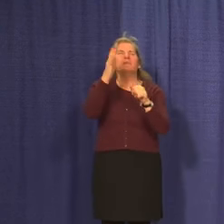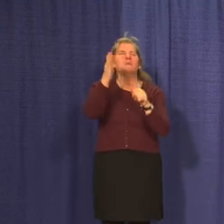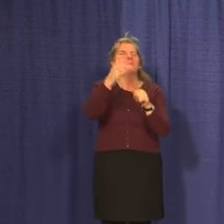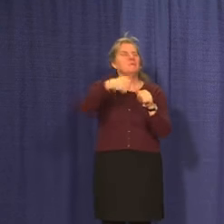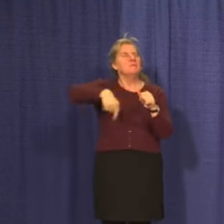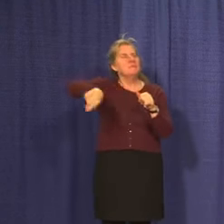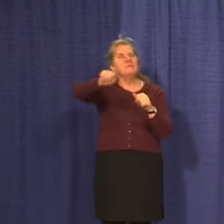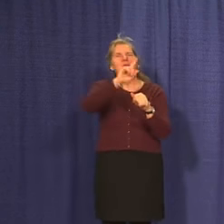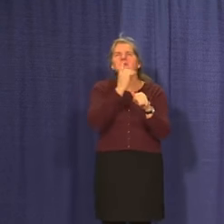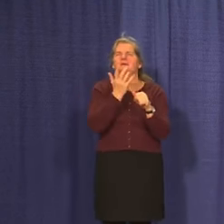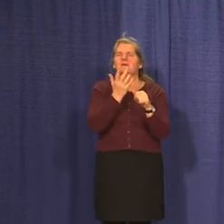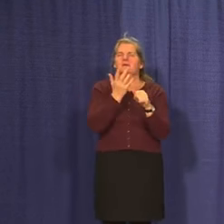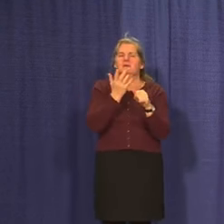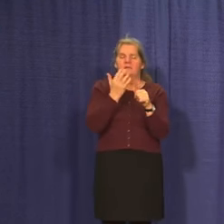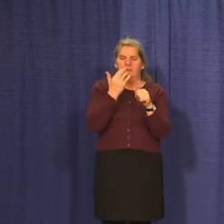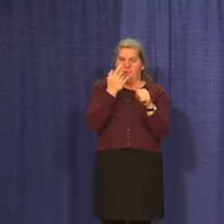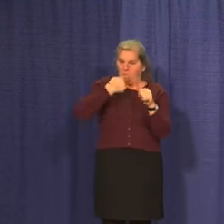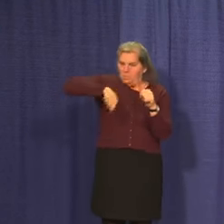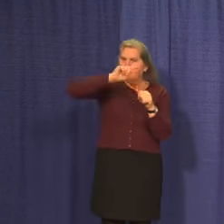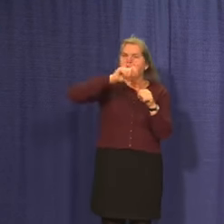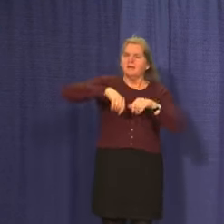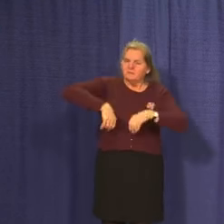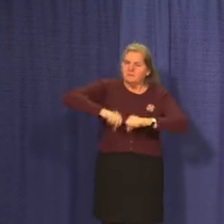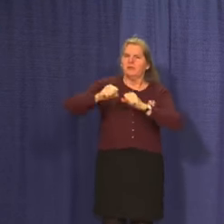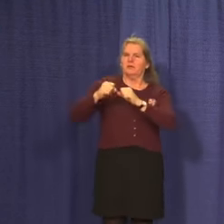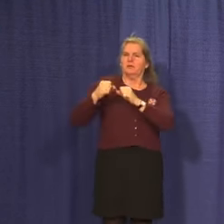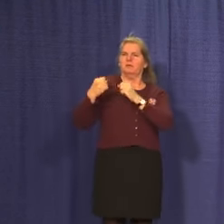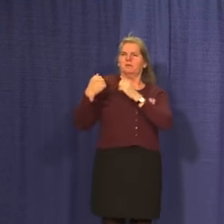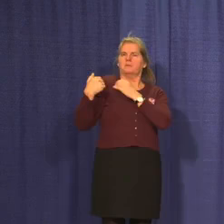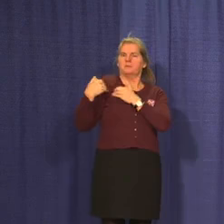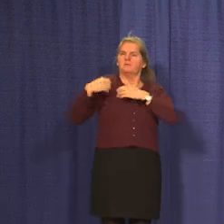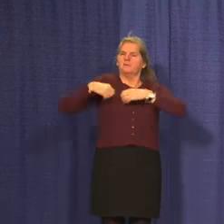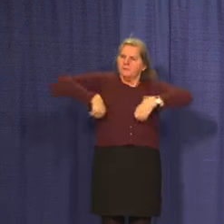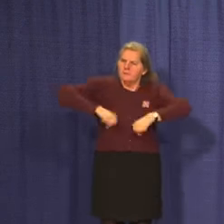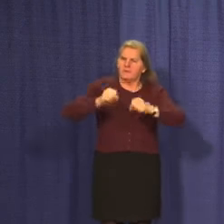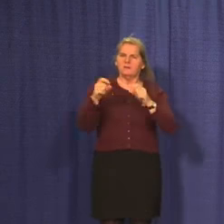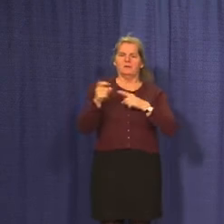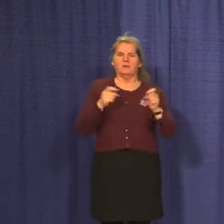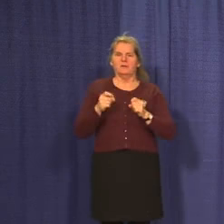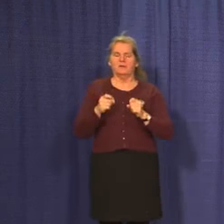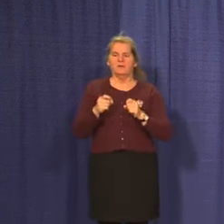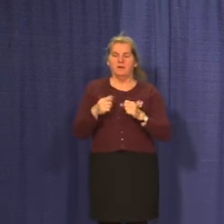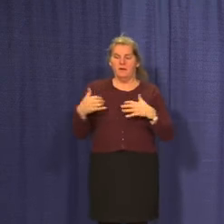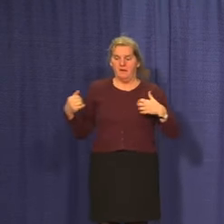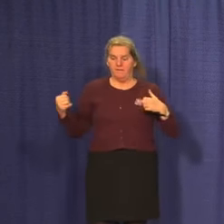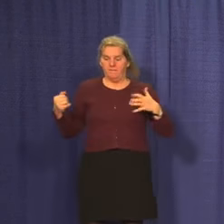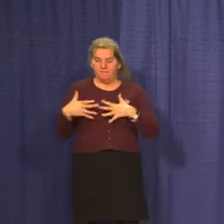THAT IS STILL UNDER OUR CONTROL. FEAR CAN BE AN OVERWHELMING FEELING, BUT WE CANNOT LET IT